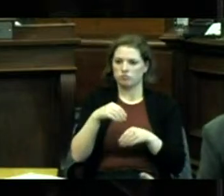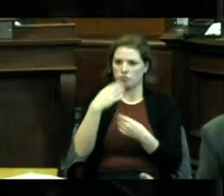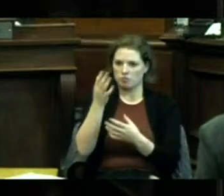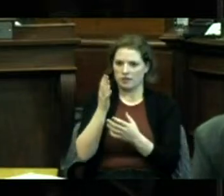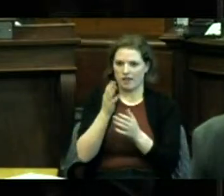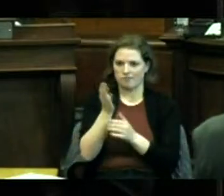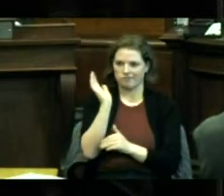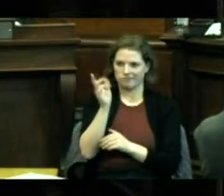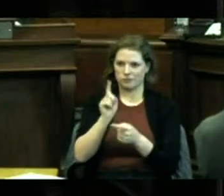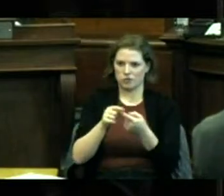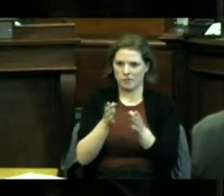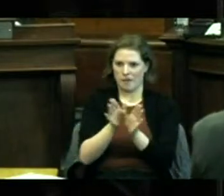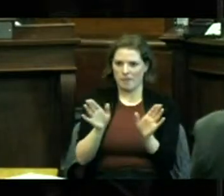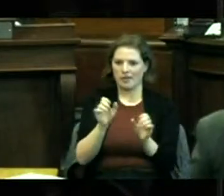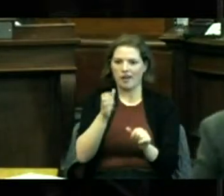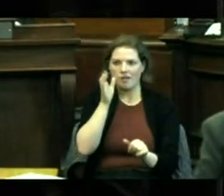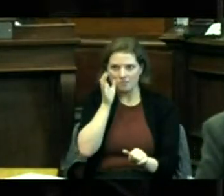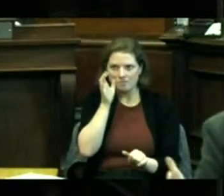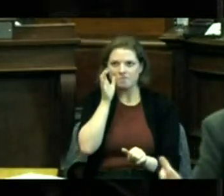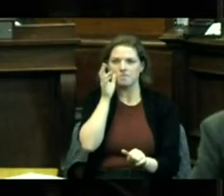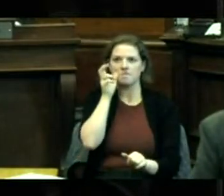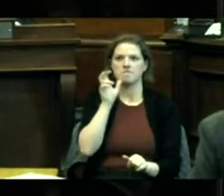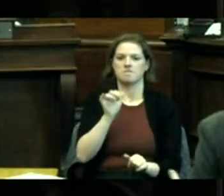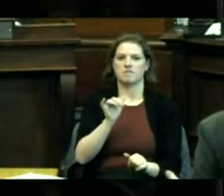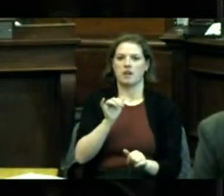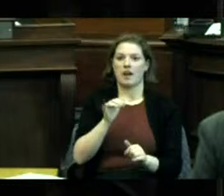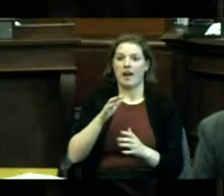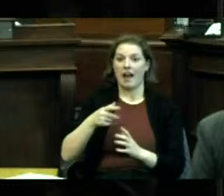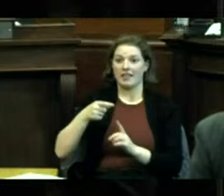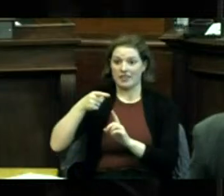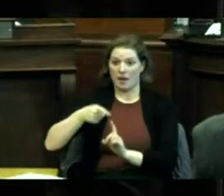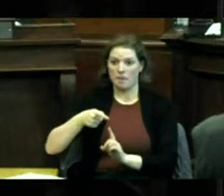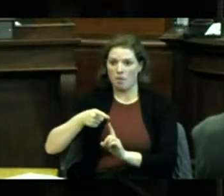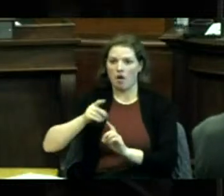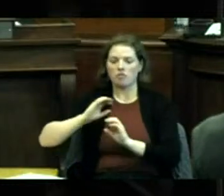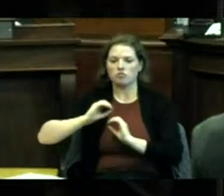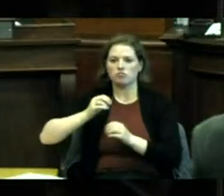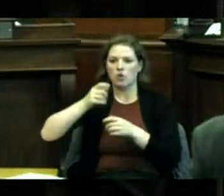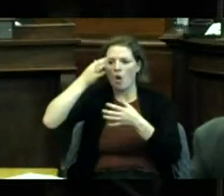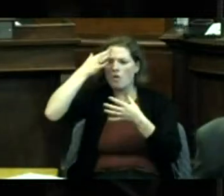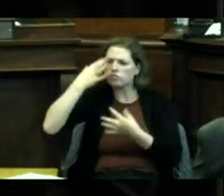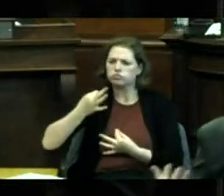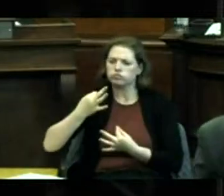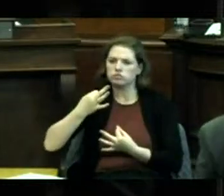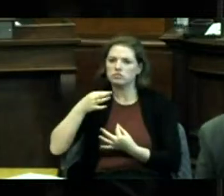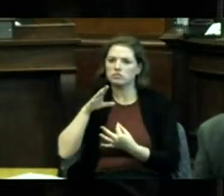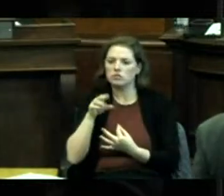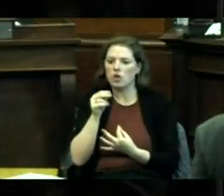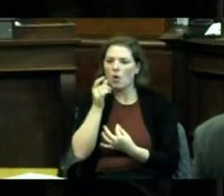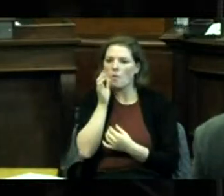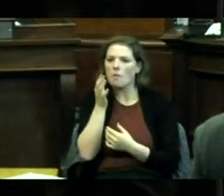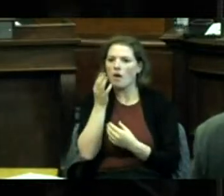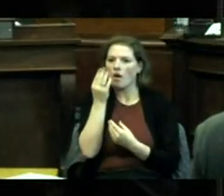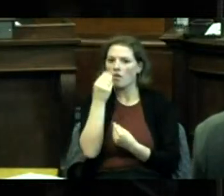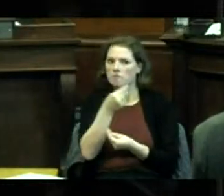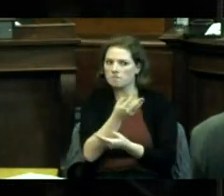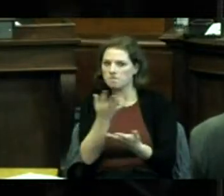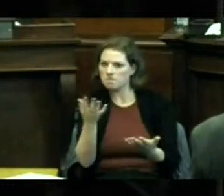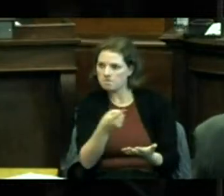have have kind of hashed out with some cost estimates and present them to the public. And